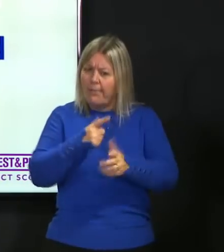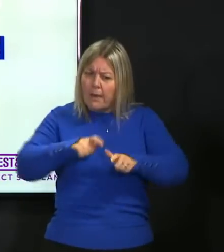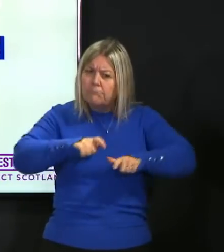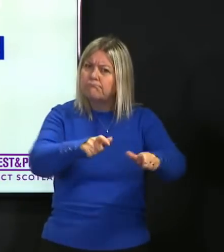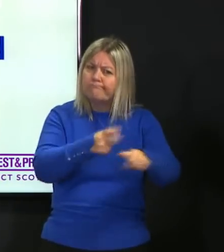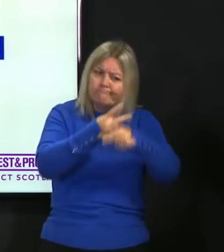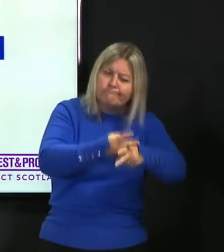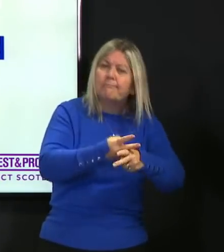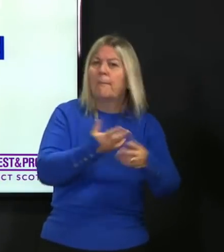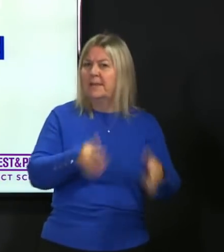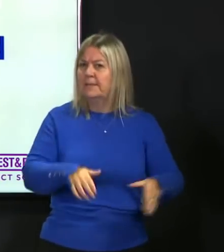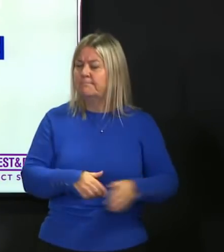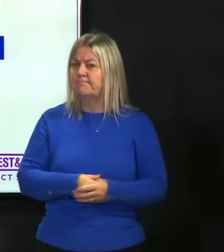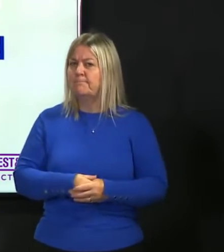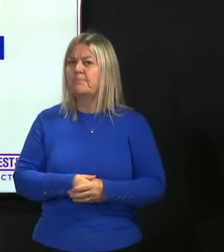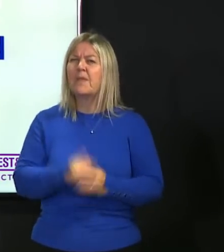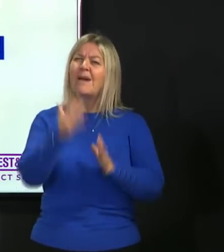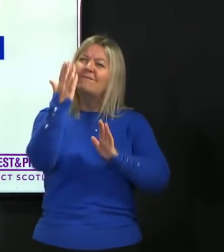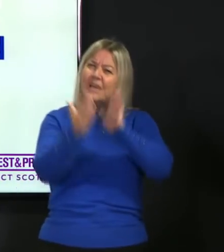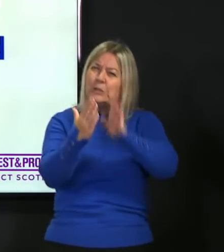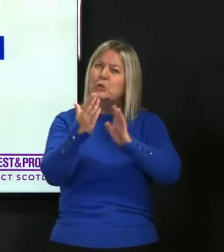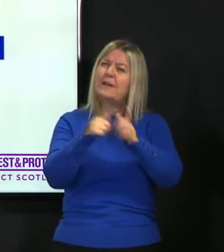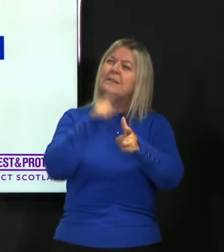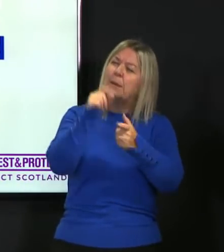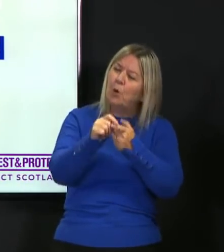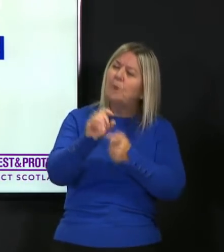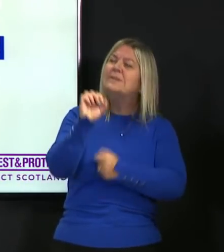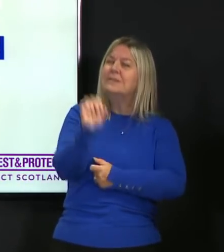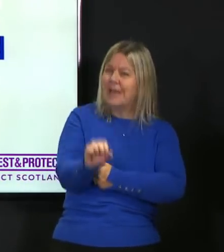And while face-to-face appointments have been discouraged at practices for infection